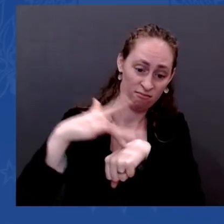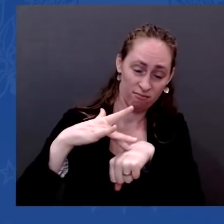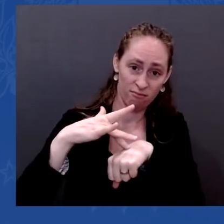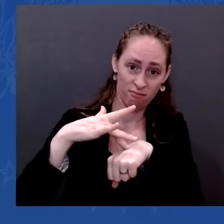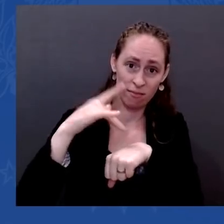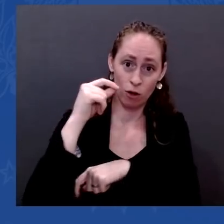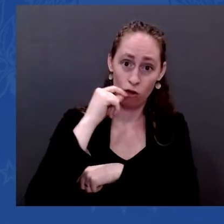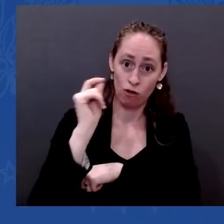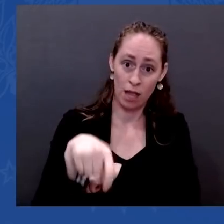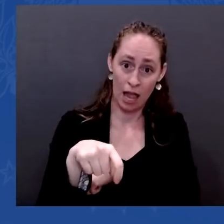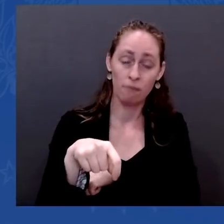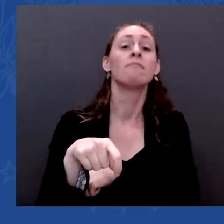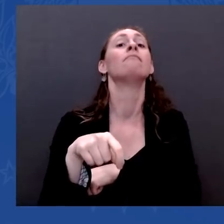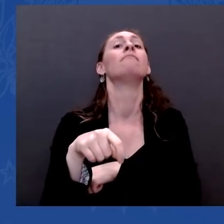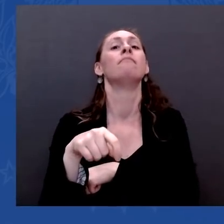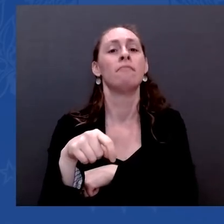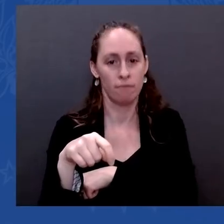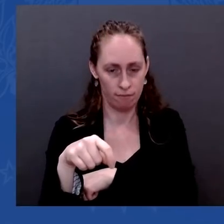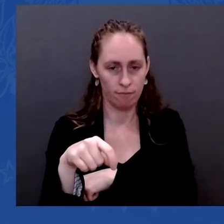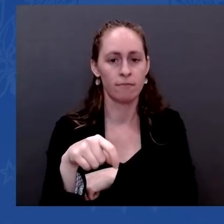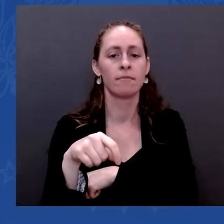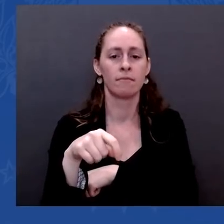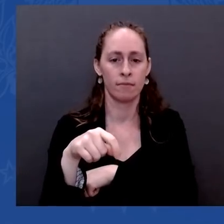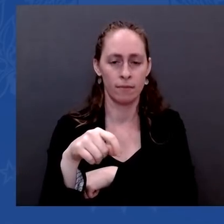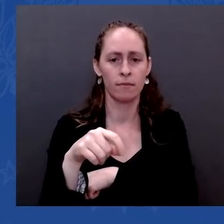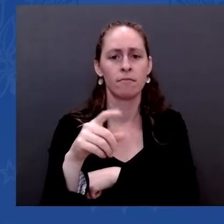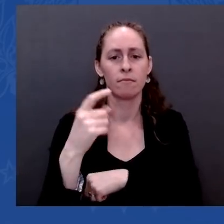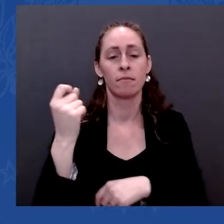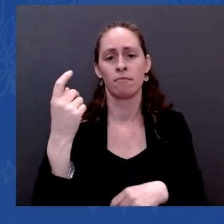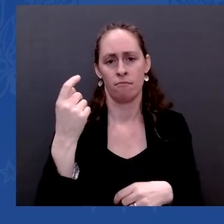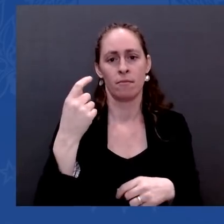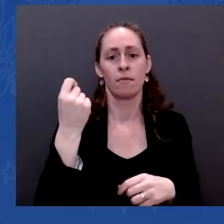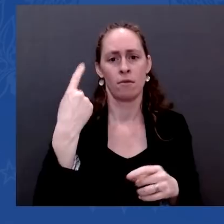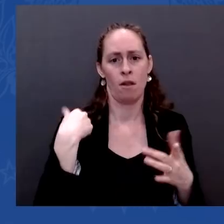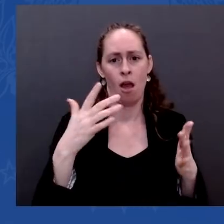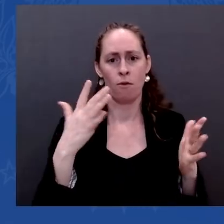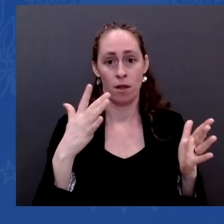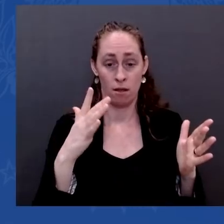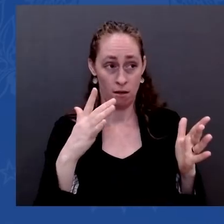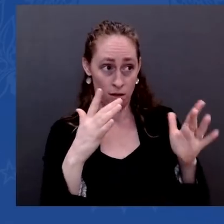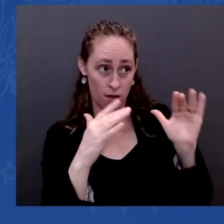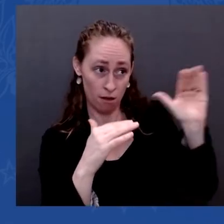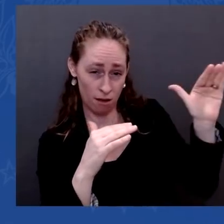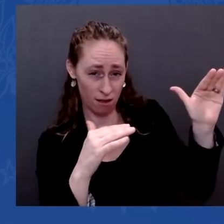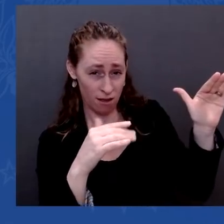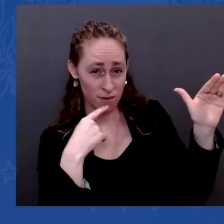so that Russia can clearly understand that these are far-reaching, severe measures.